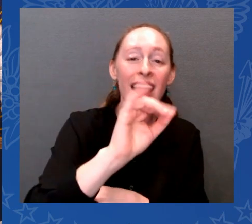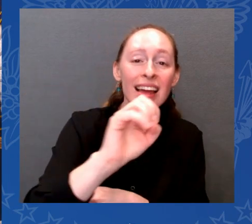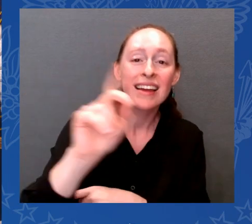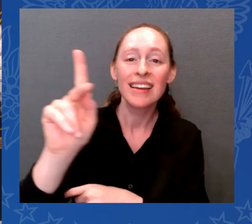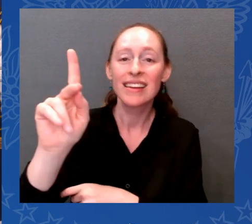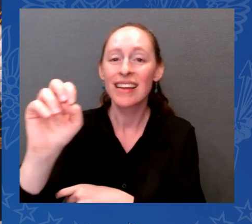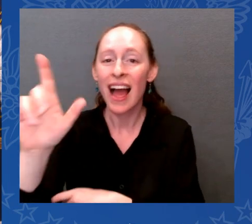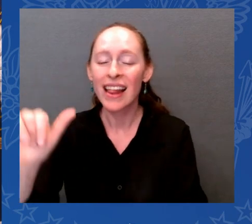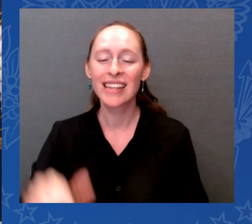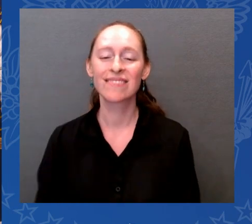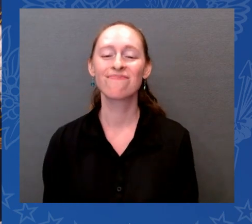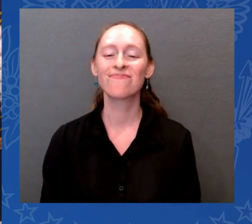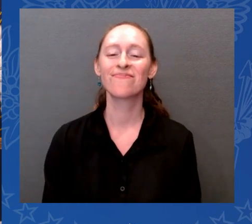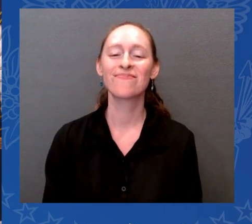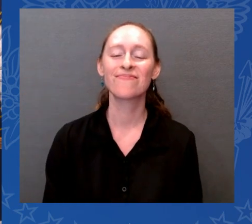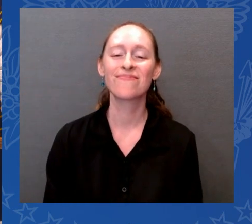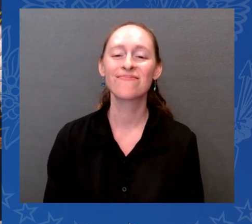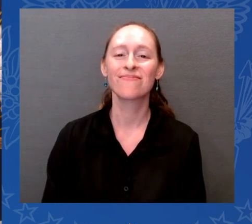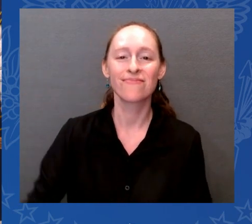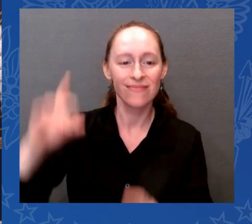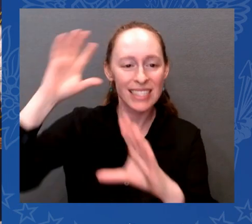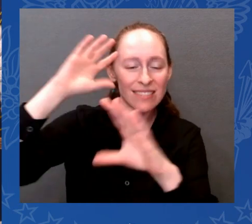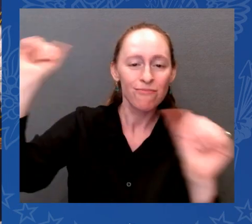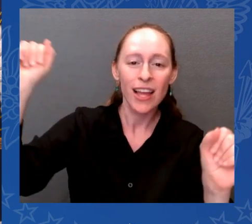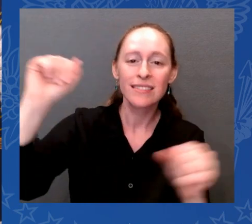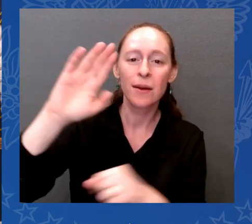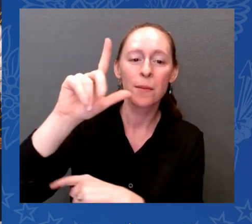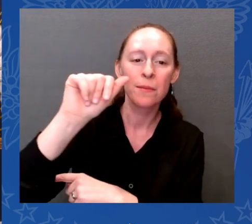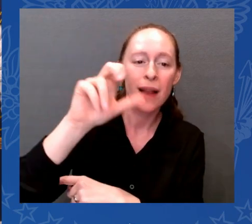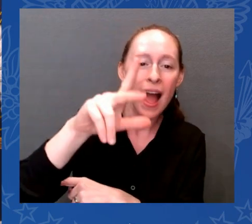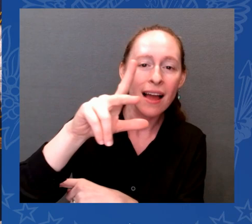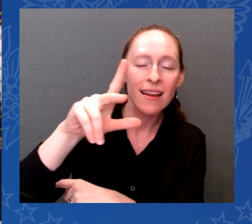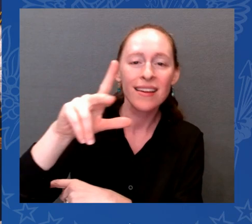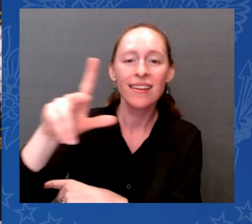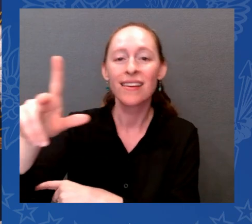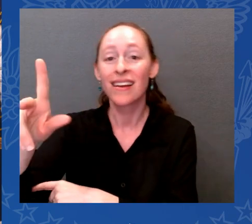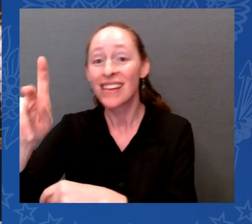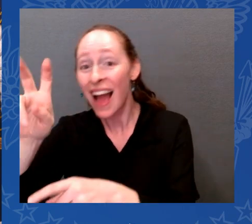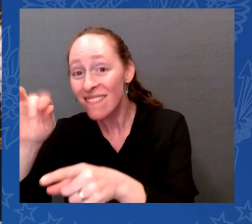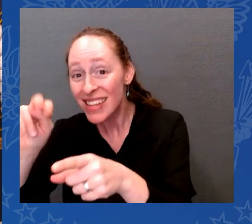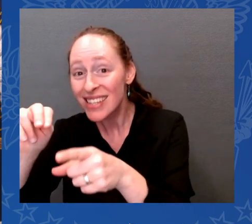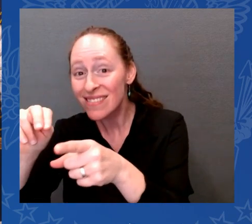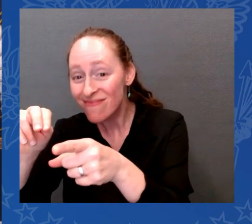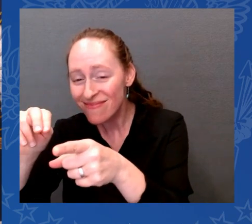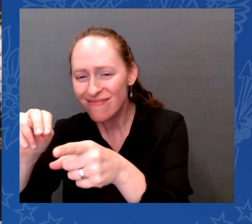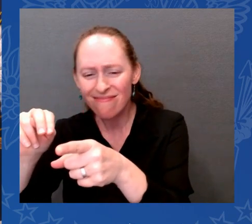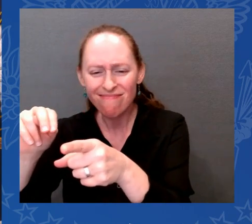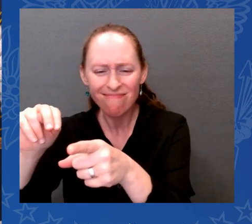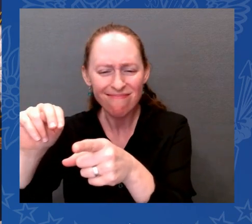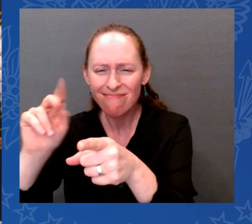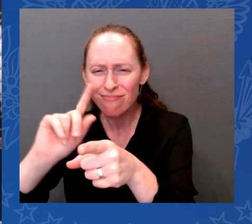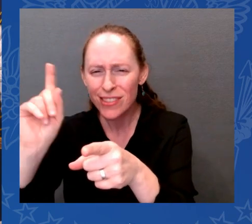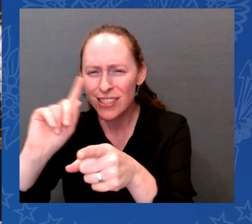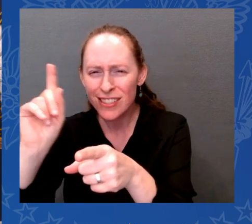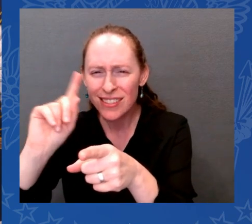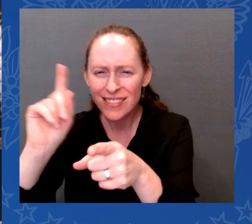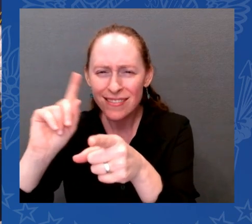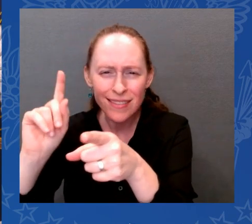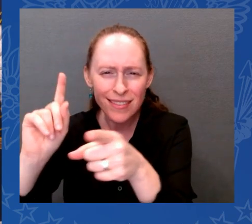Kevin, I hope -- I -- I can't quite see what -- I can't see you out -- in the front there, I think.